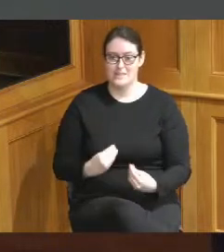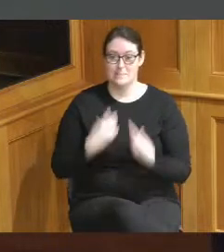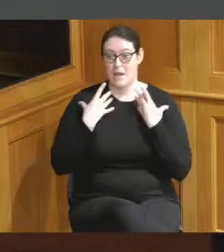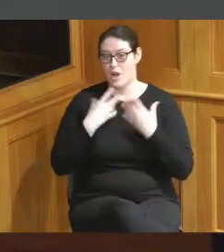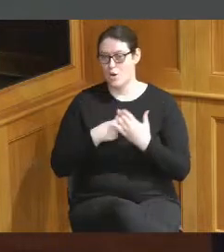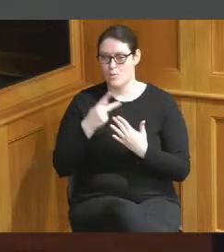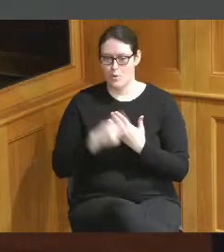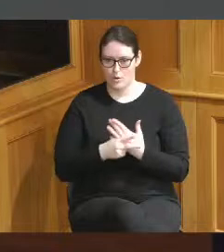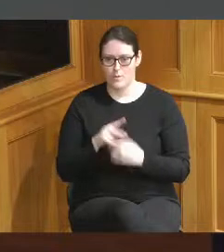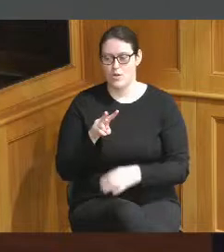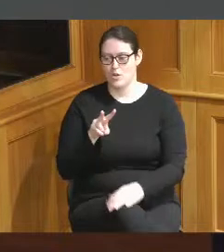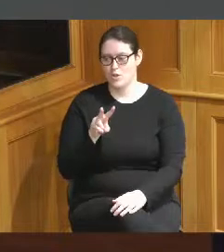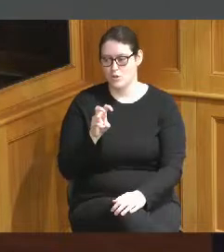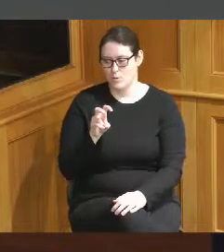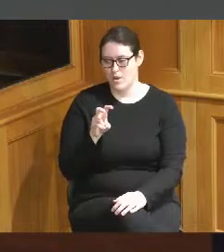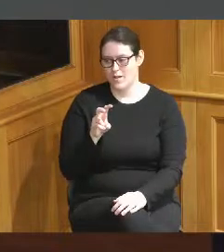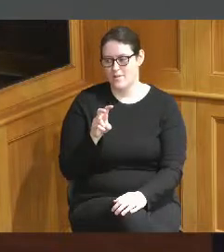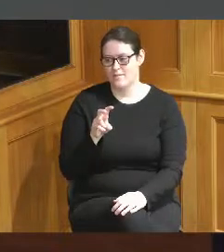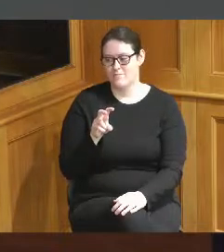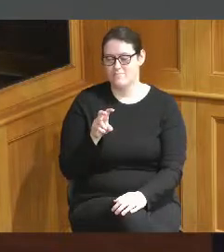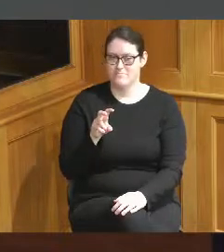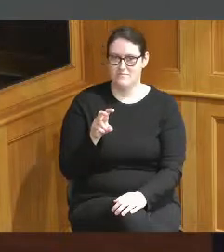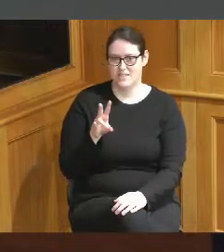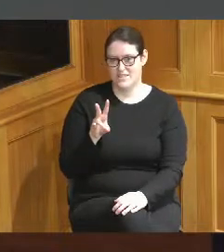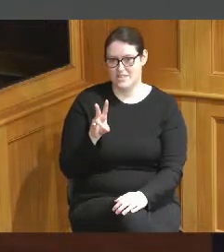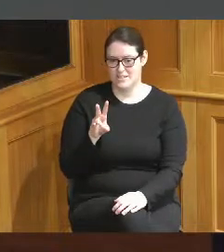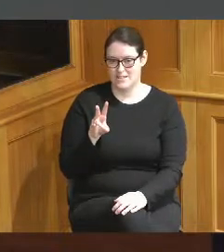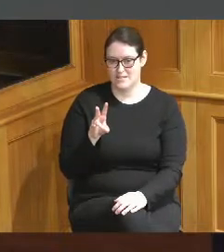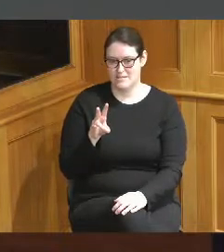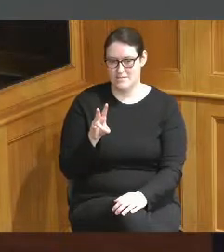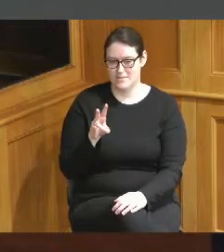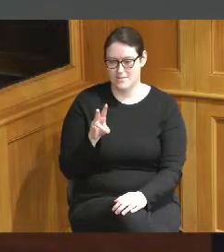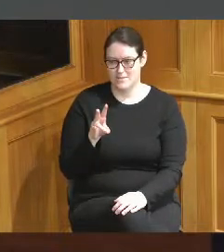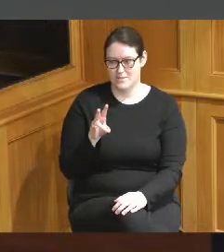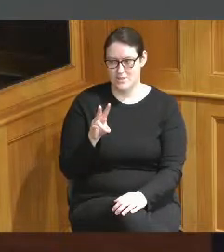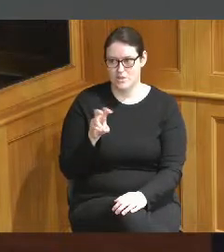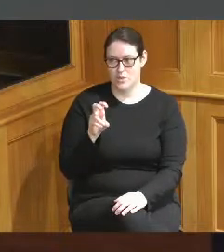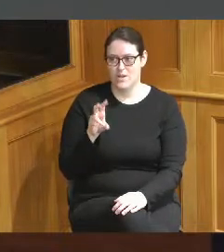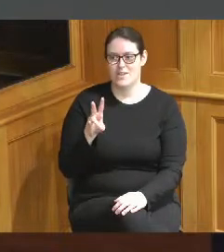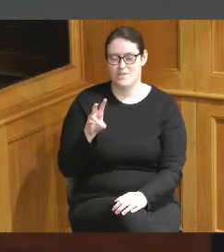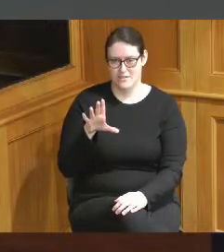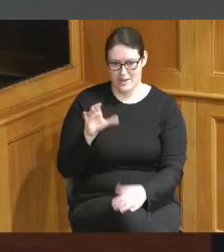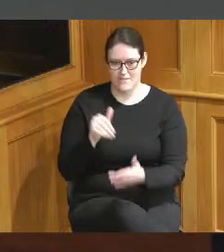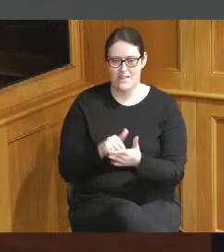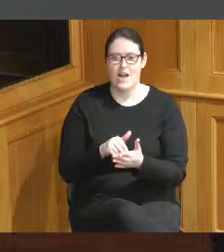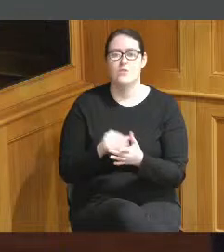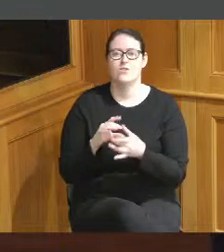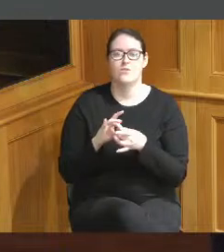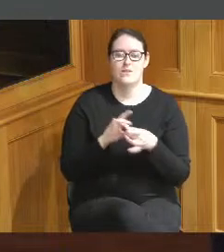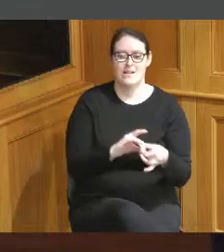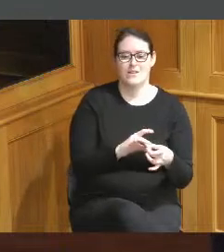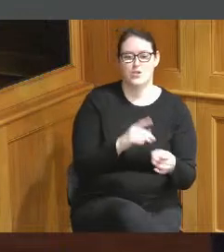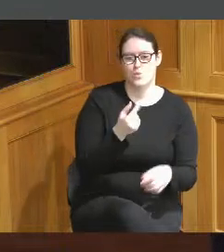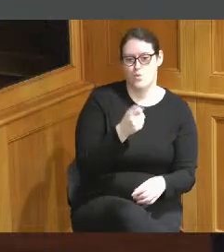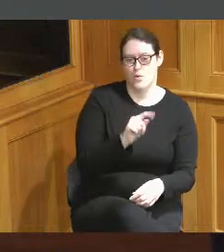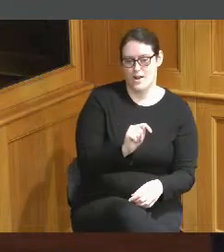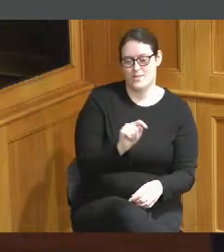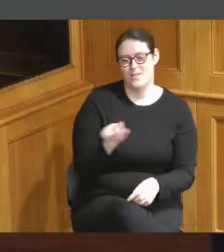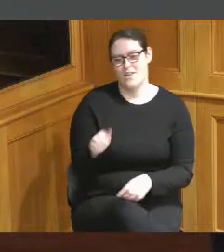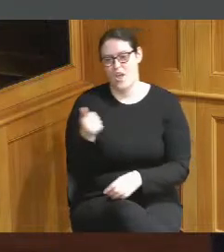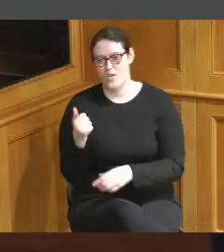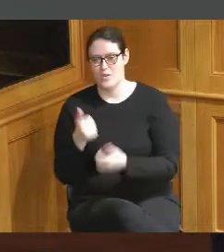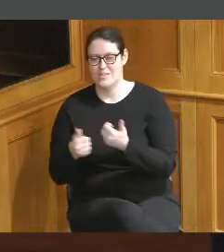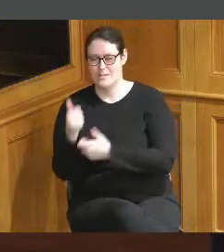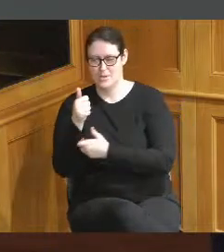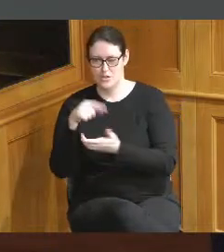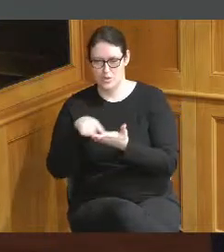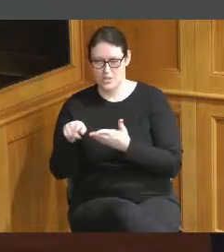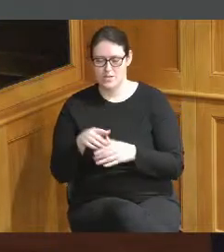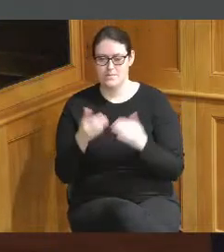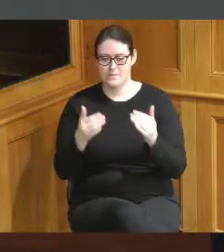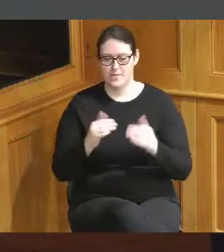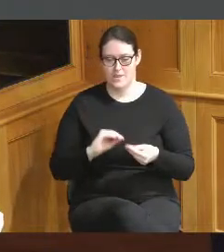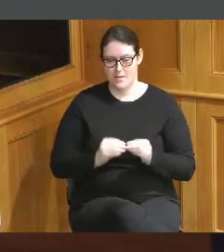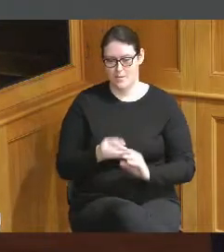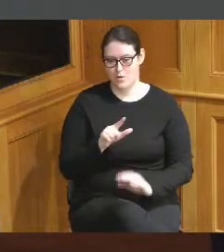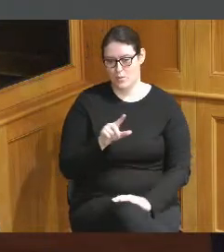tomorrow at New Prospect Baptist Church at 1580 Summit Road from 10:00 a.m. to 3 pm. they will